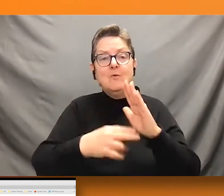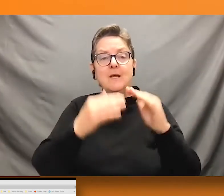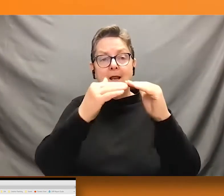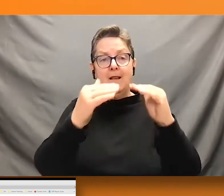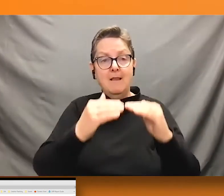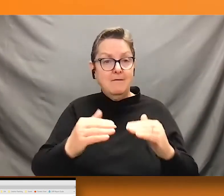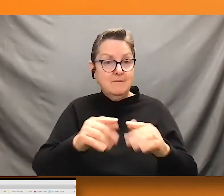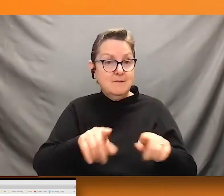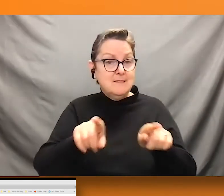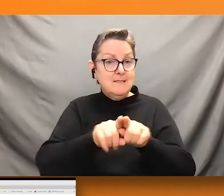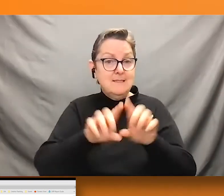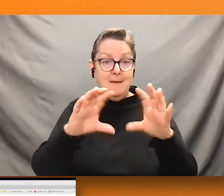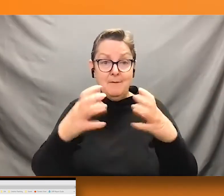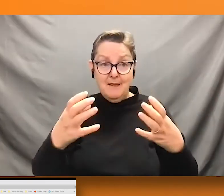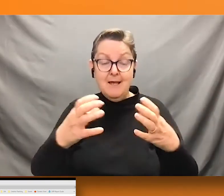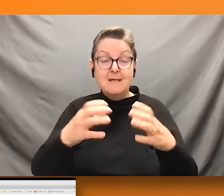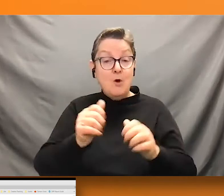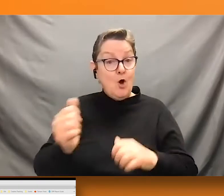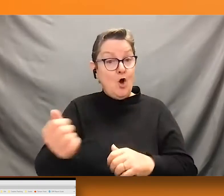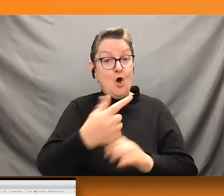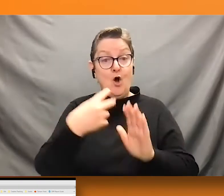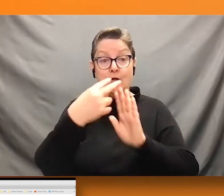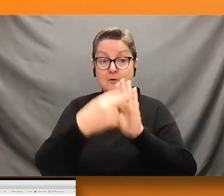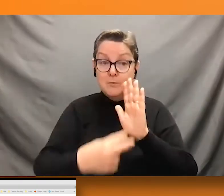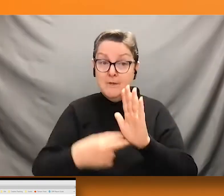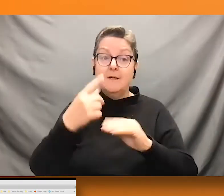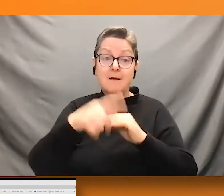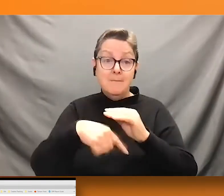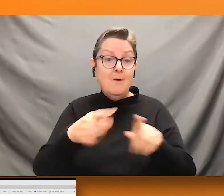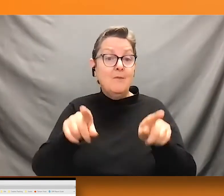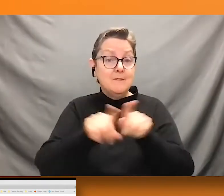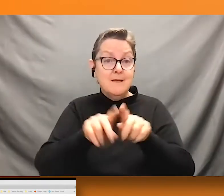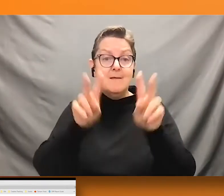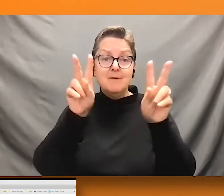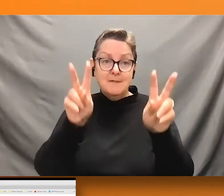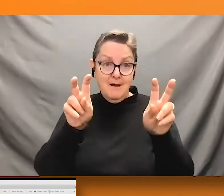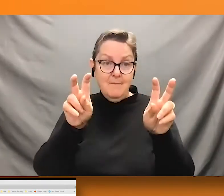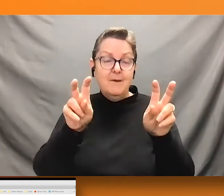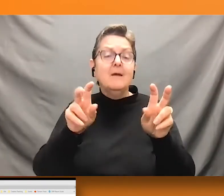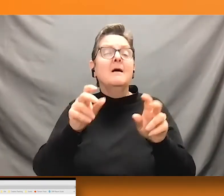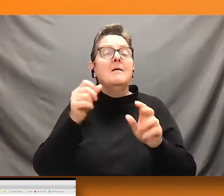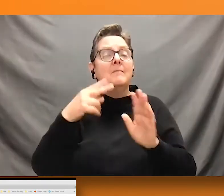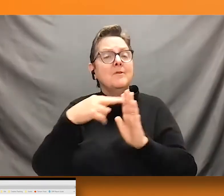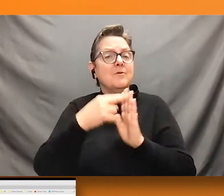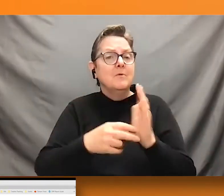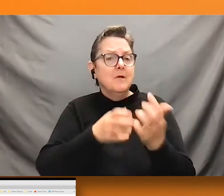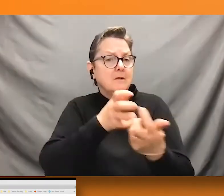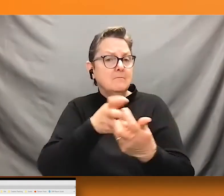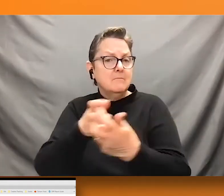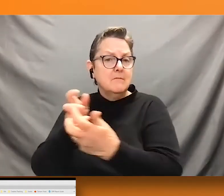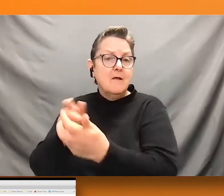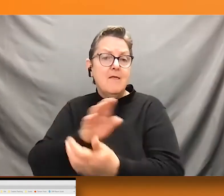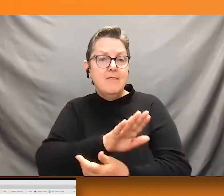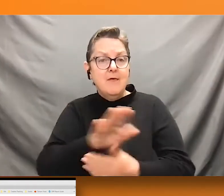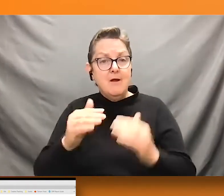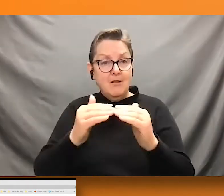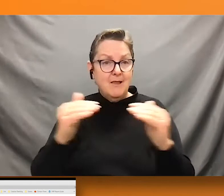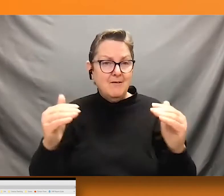different reading levels in the classroom, and then you can--they can all read about the same topic but at different levels, and you're